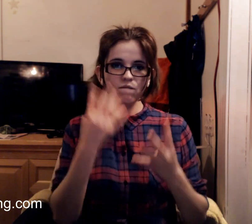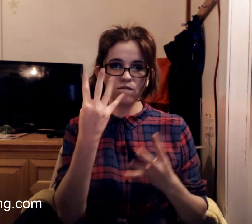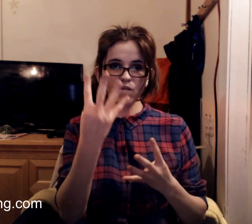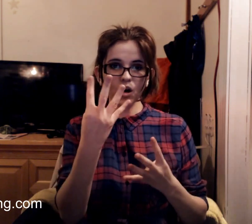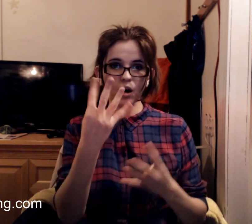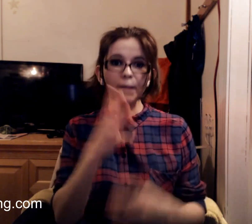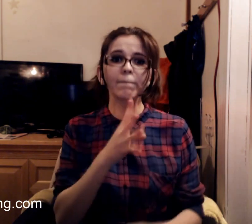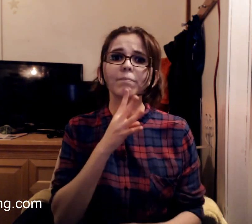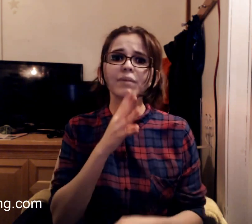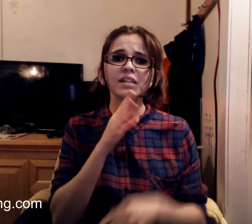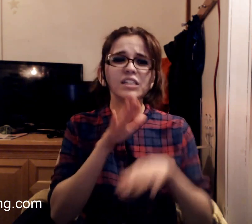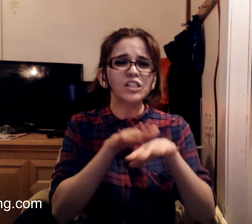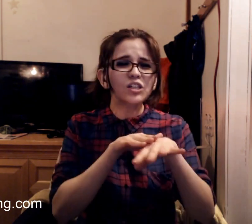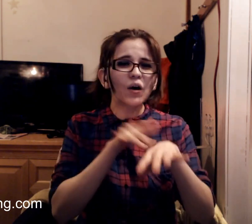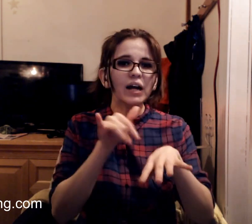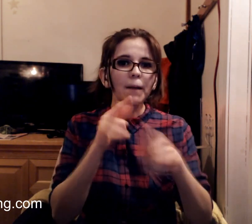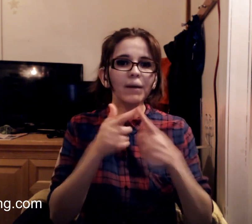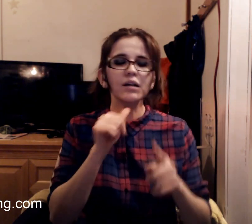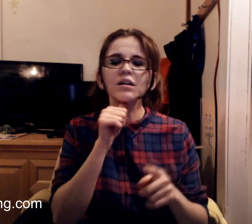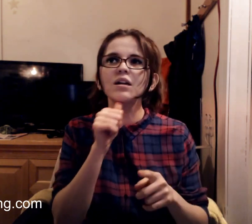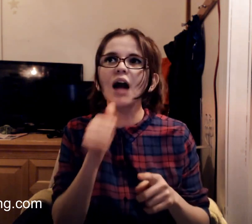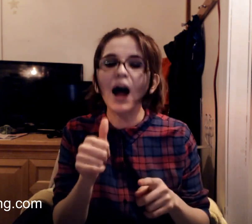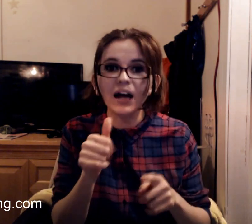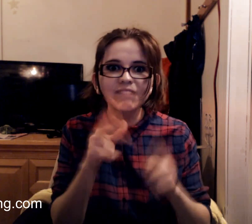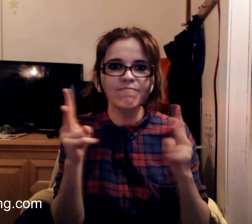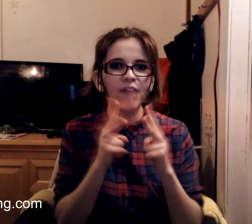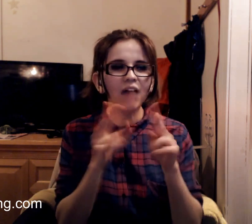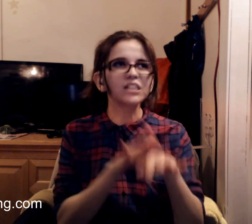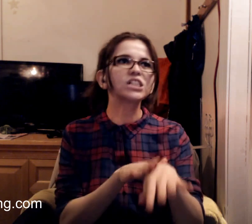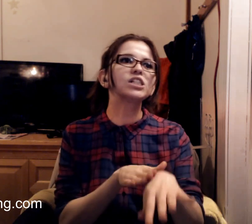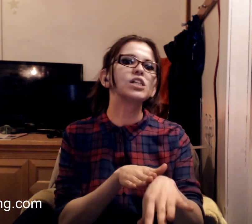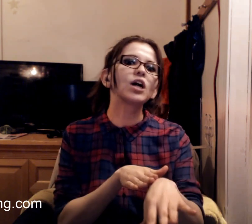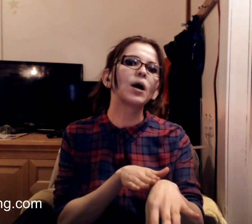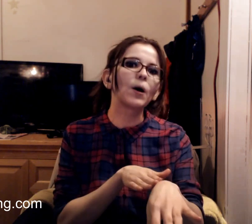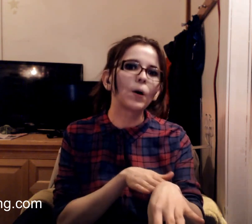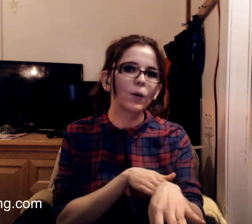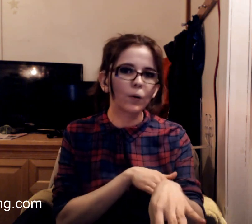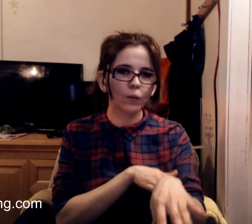4) Speak Slowly - But not very slooooow -